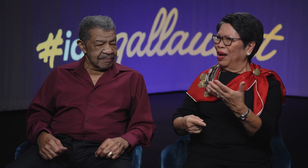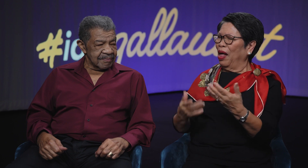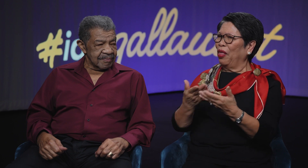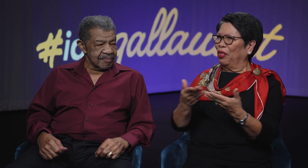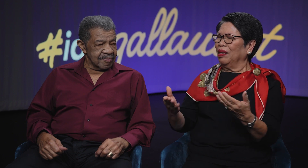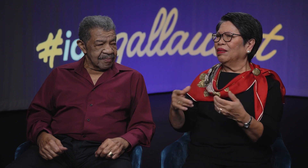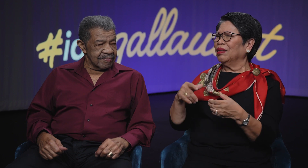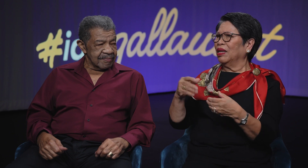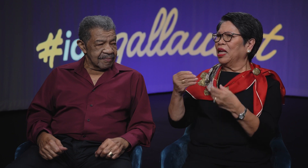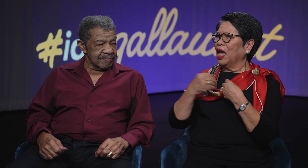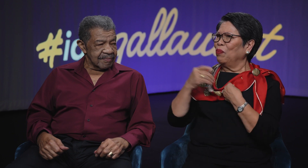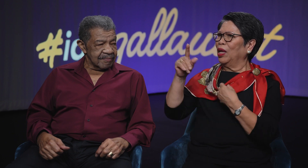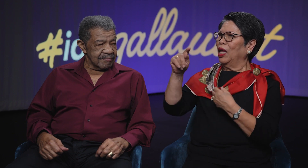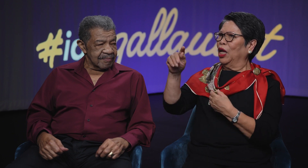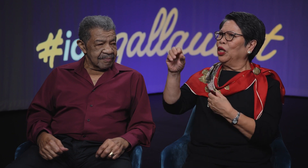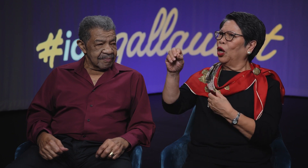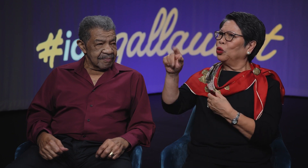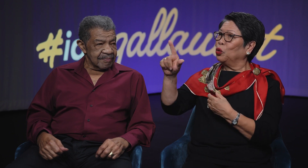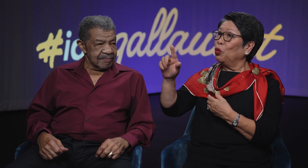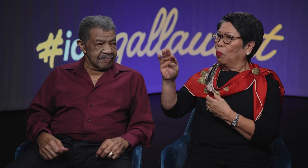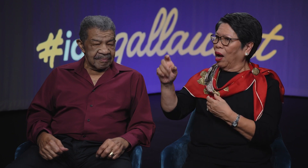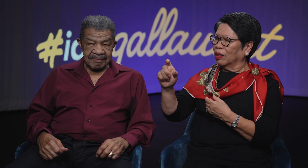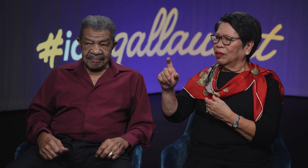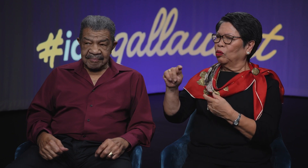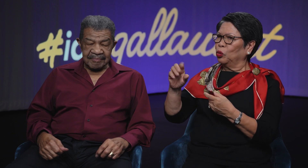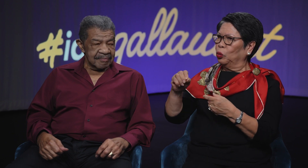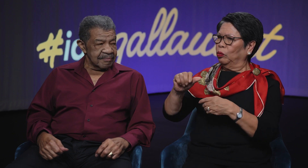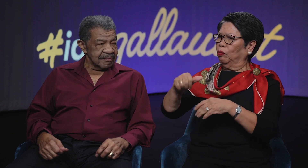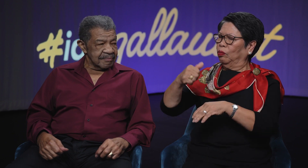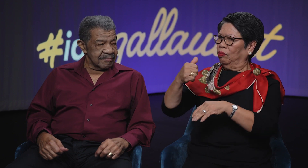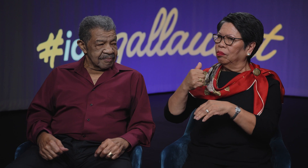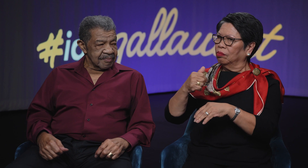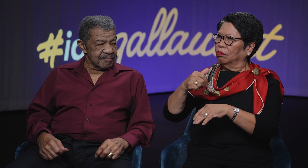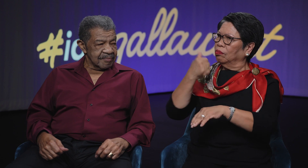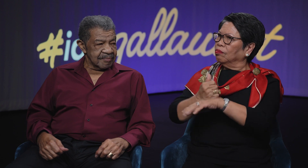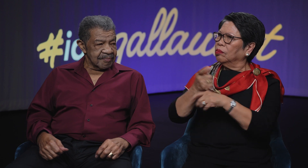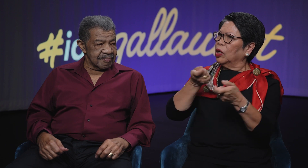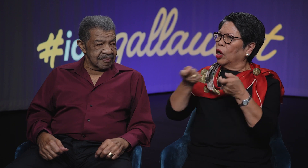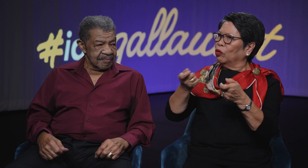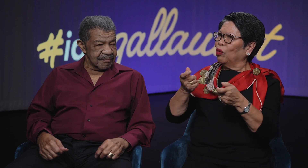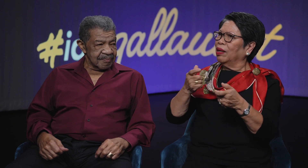It gave me a toolbox to establish and run